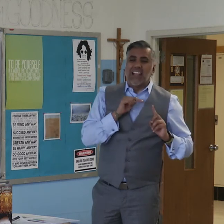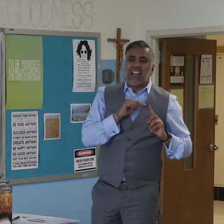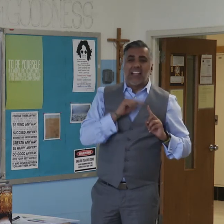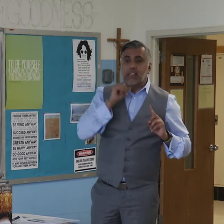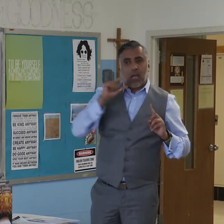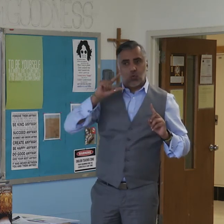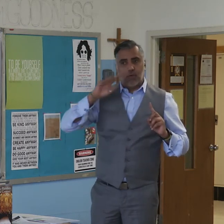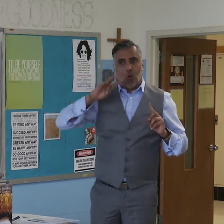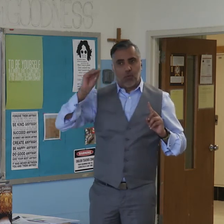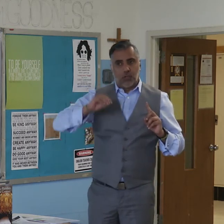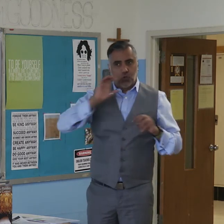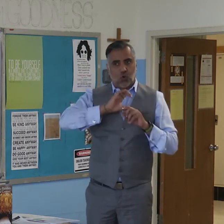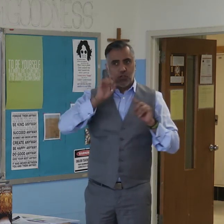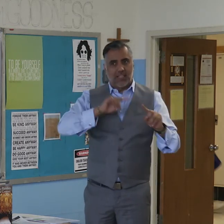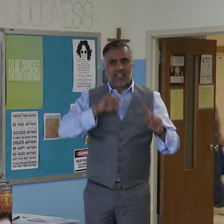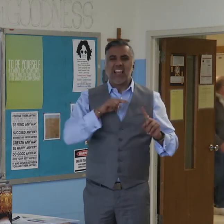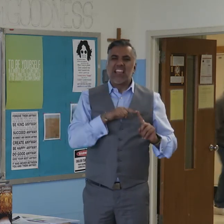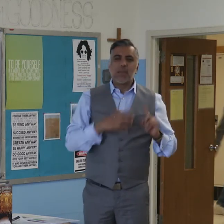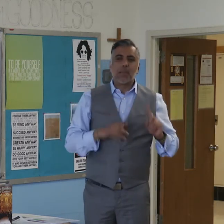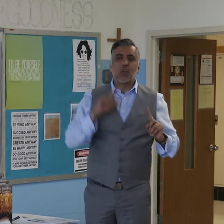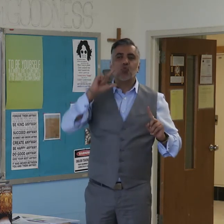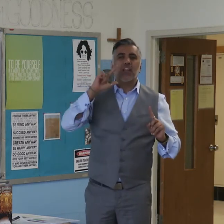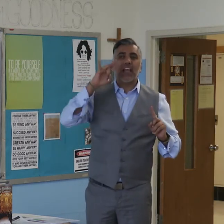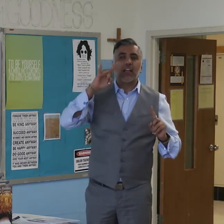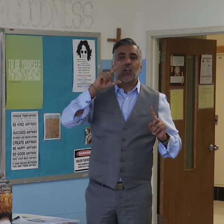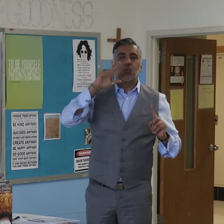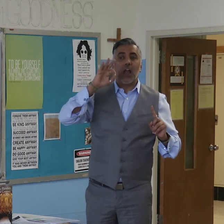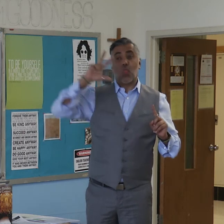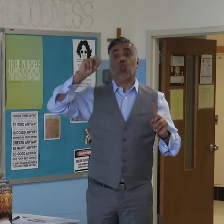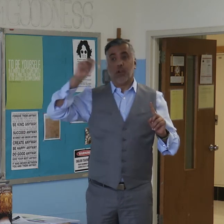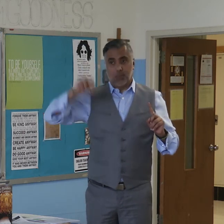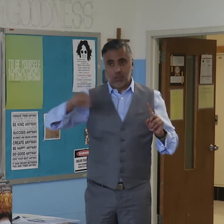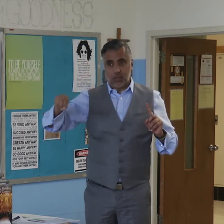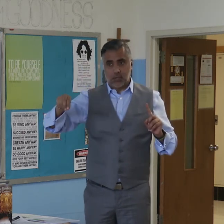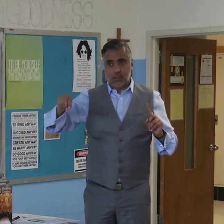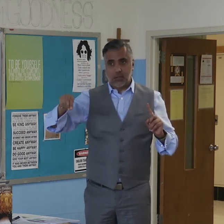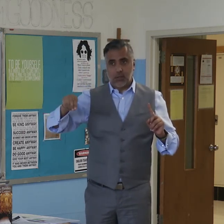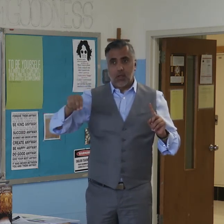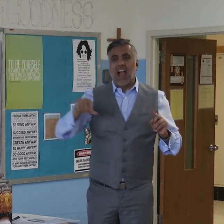church attendance. He might be like at 28, 29, 30 percent, and the other bishop, you